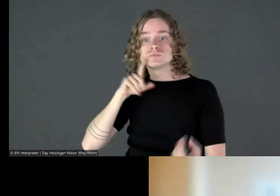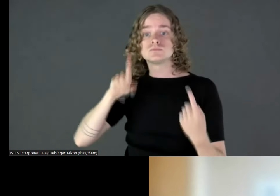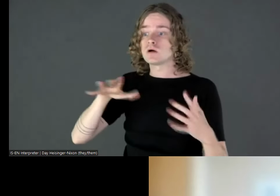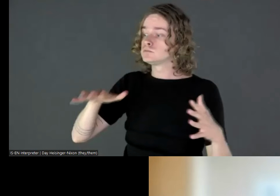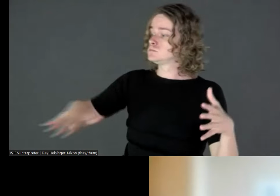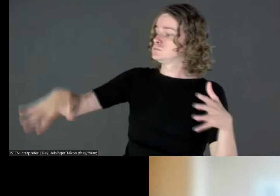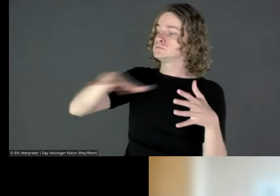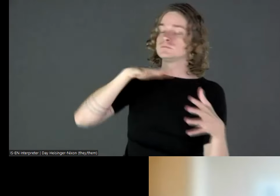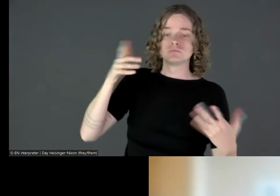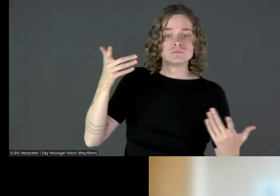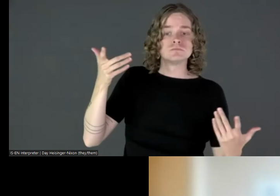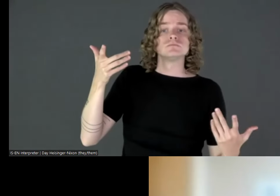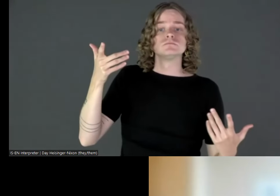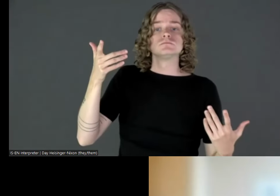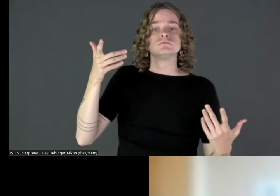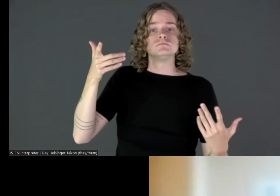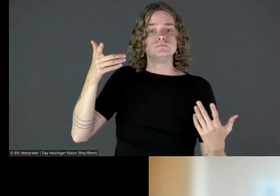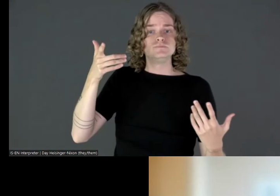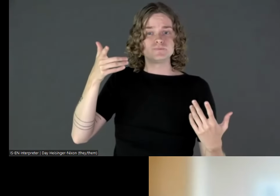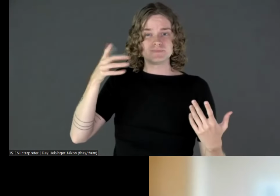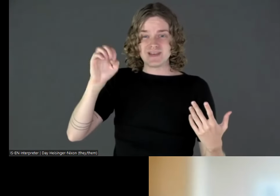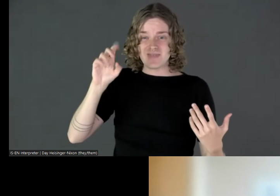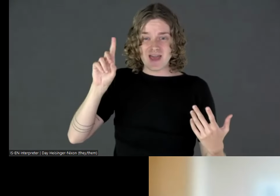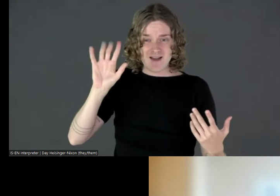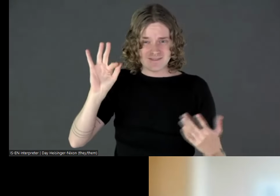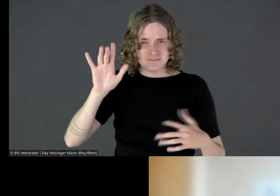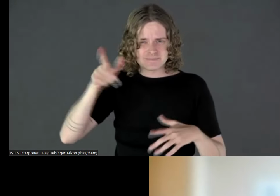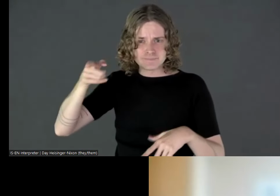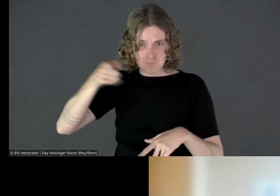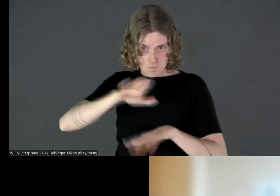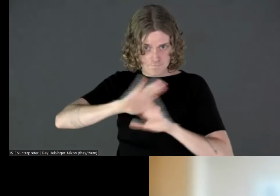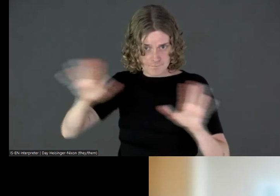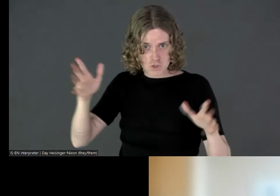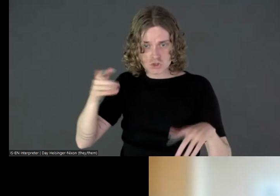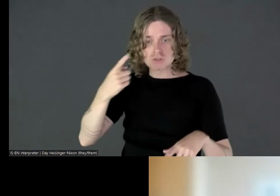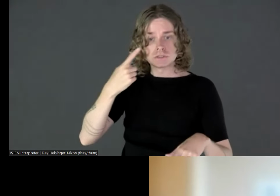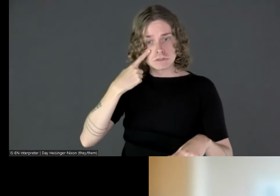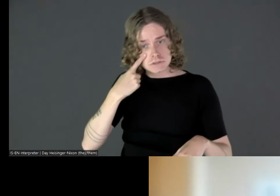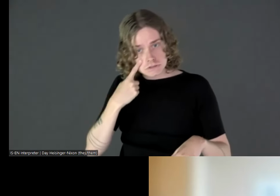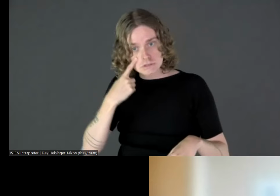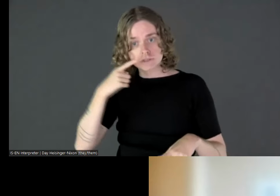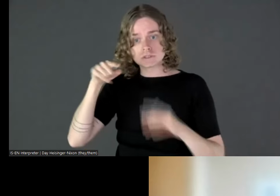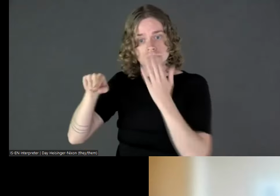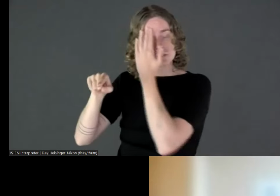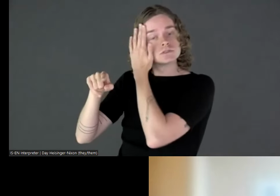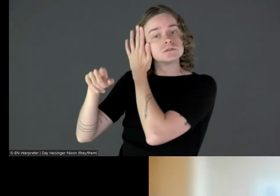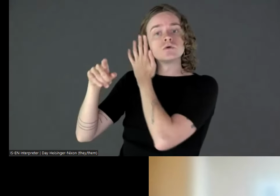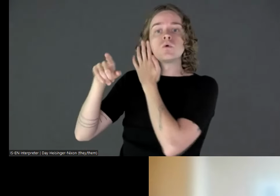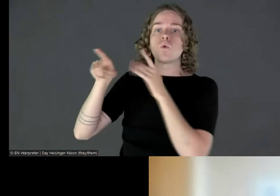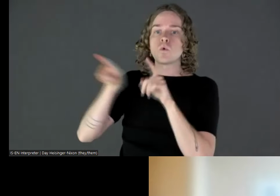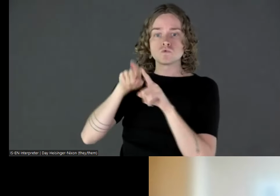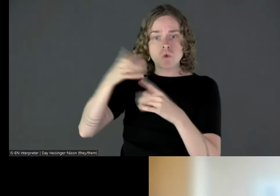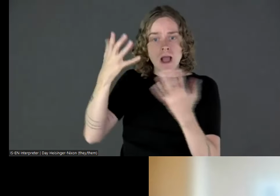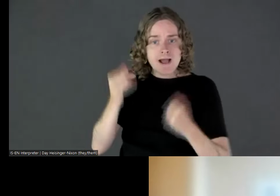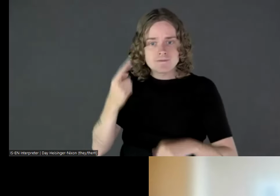And if you have anything that you can share around how OPDs can support the global response bringing